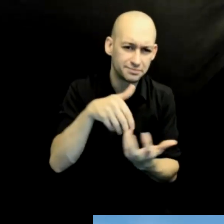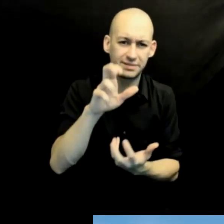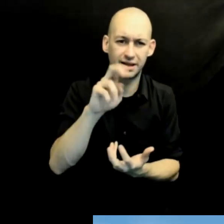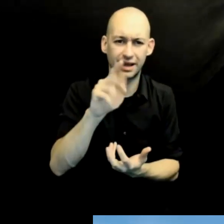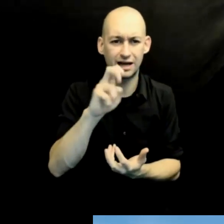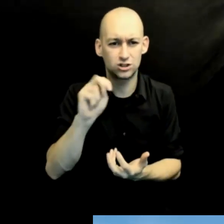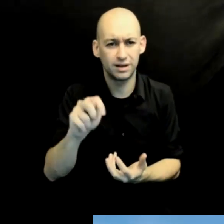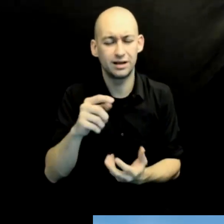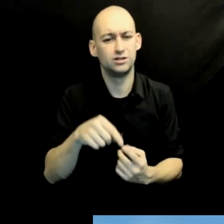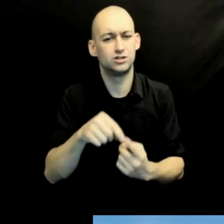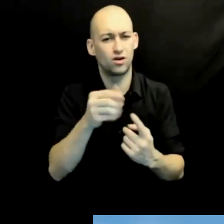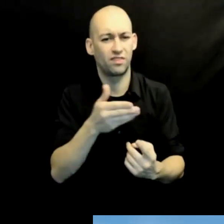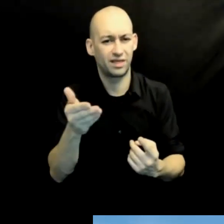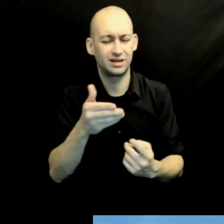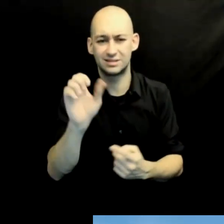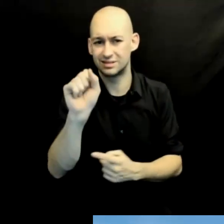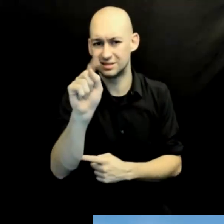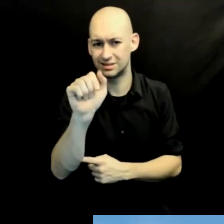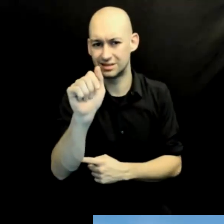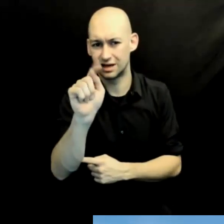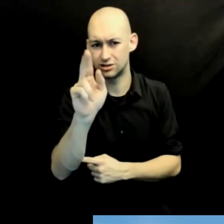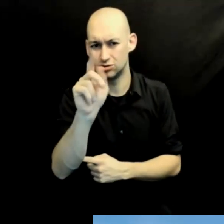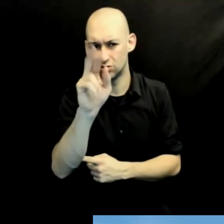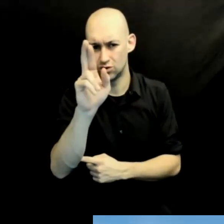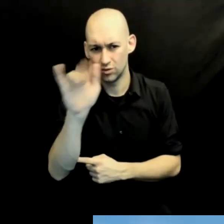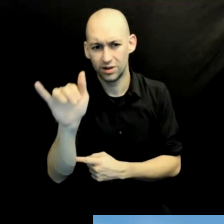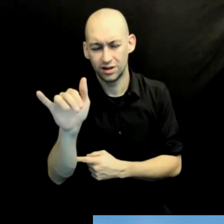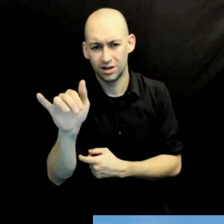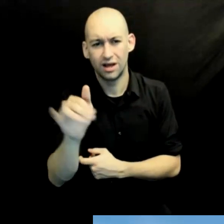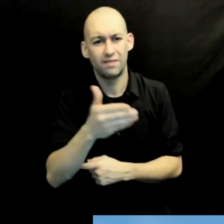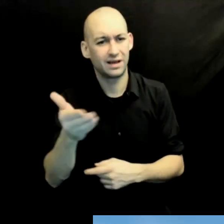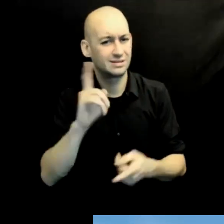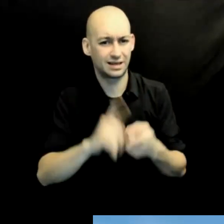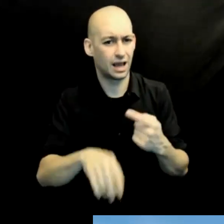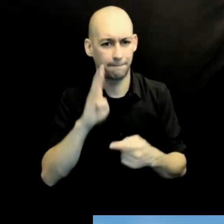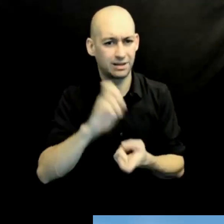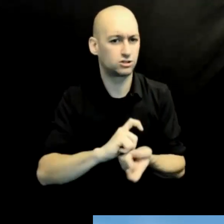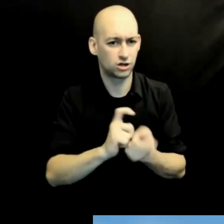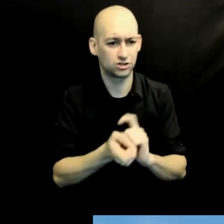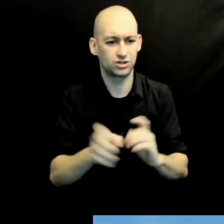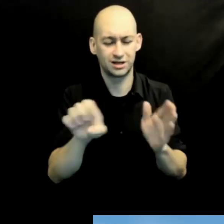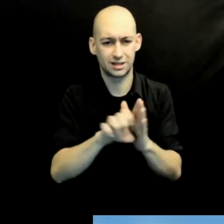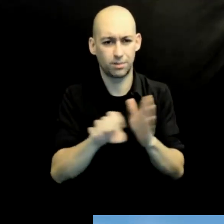are statutory requirements that can't be changed. So, for example, the covered populations can't be